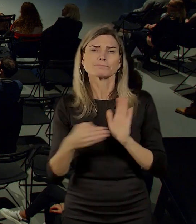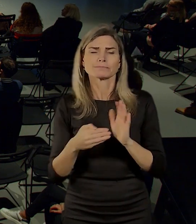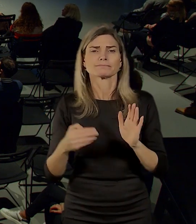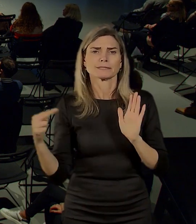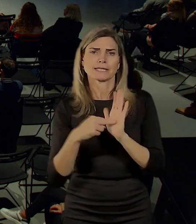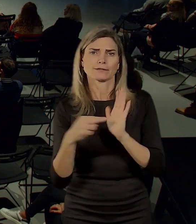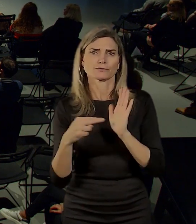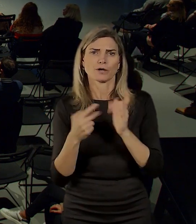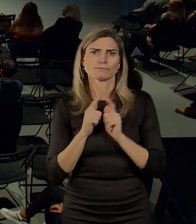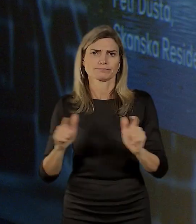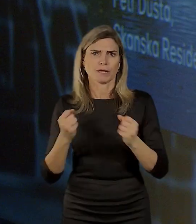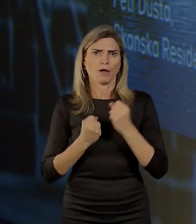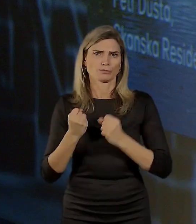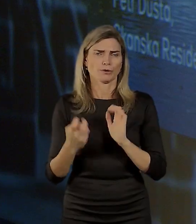Maybe I don't understand.